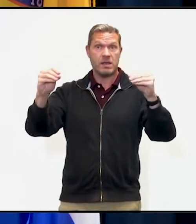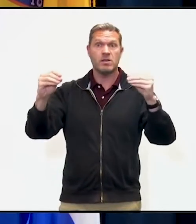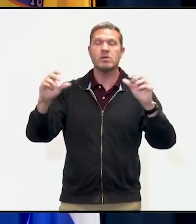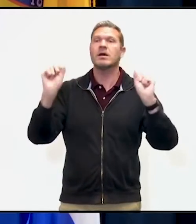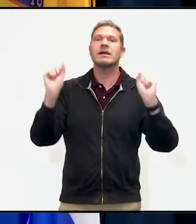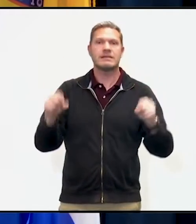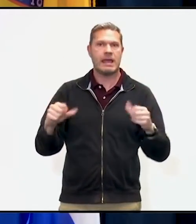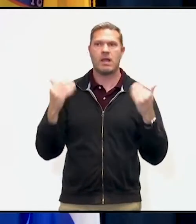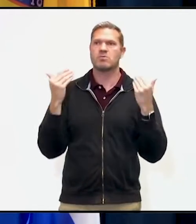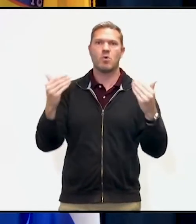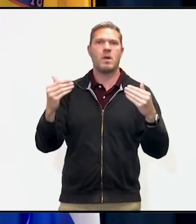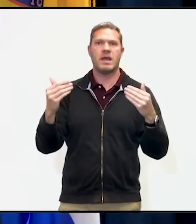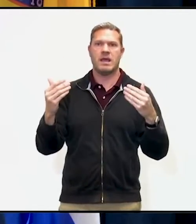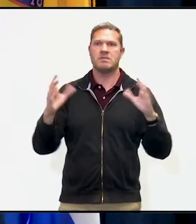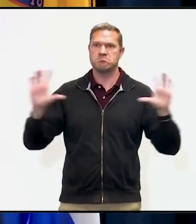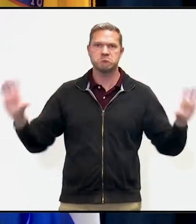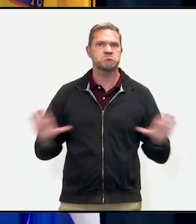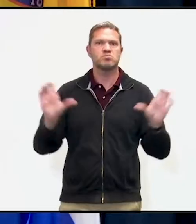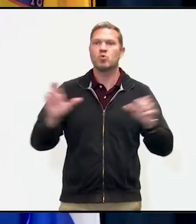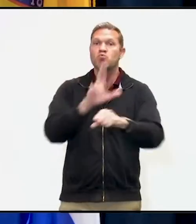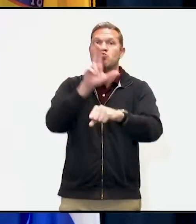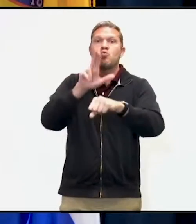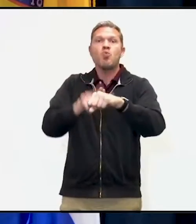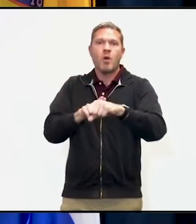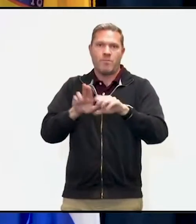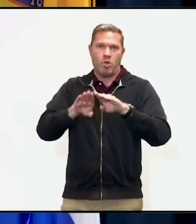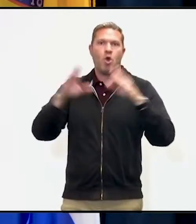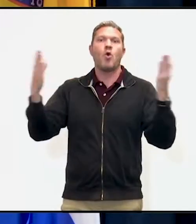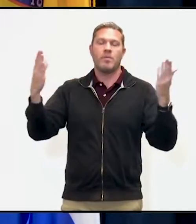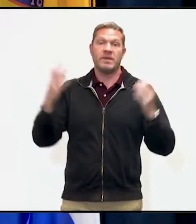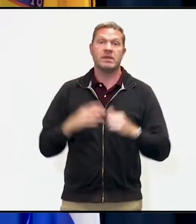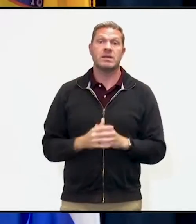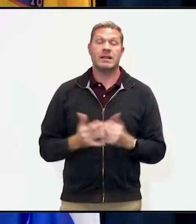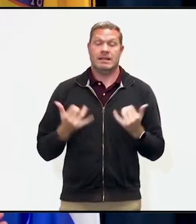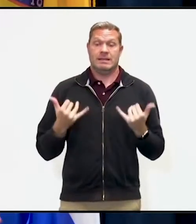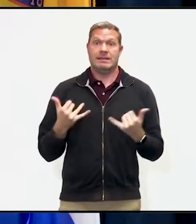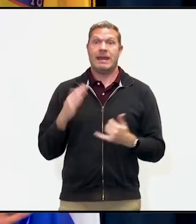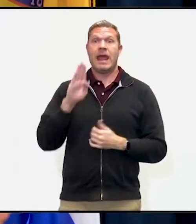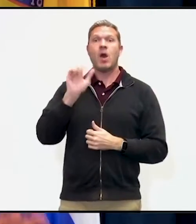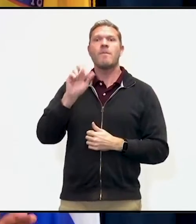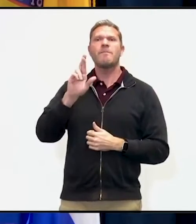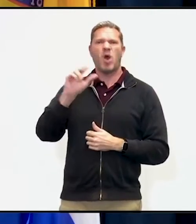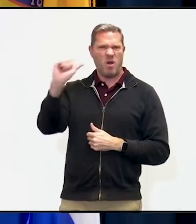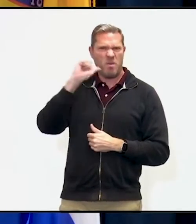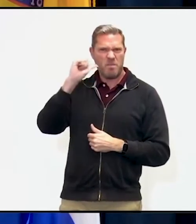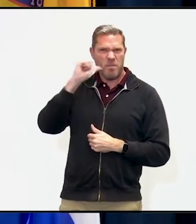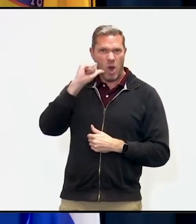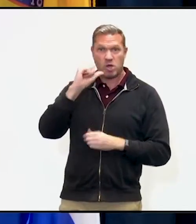Now, bars where, where there's no food, so a bar only where no food is provided, can